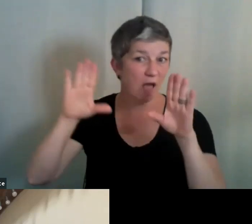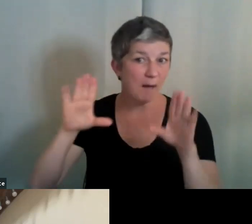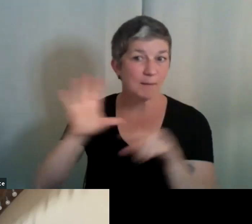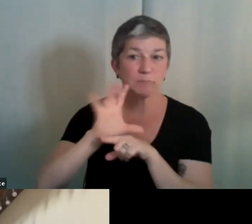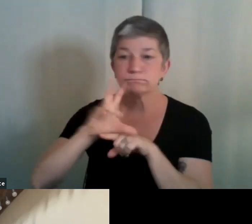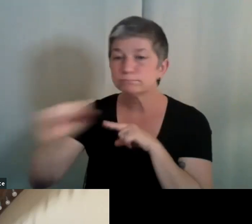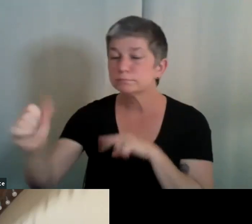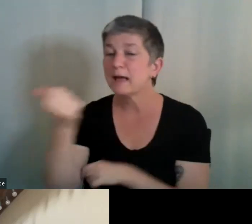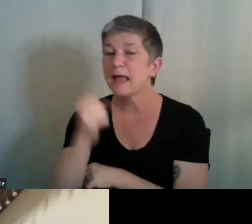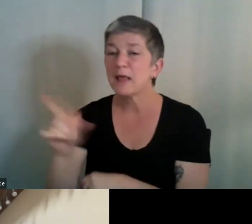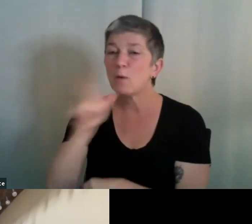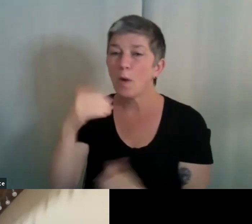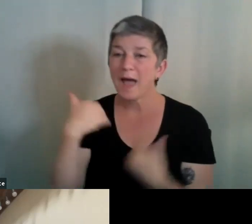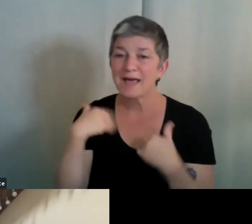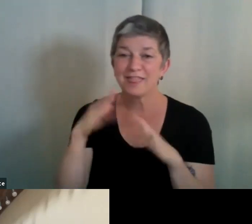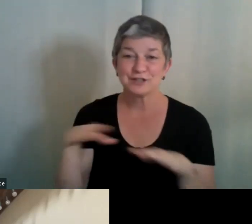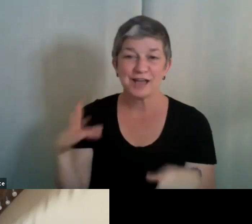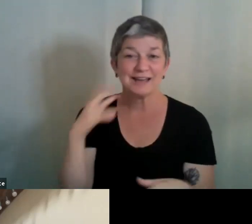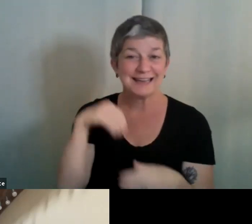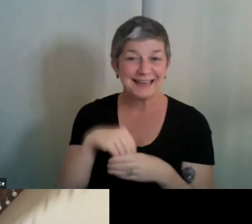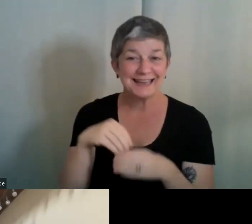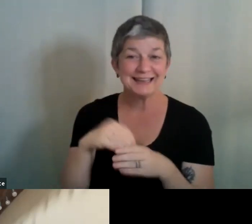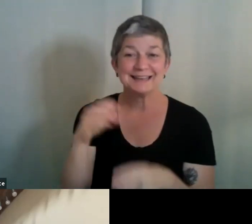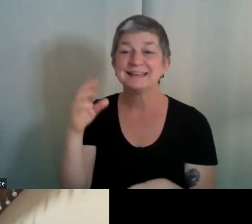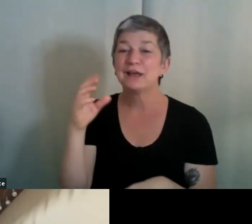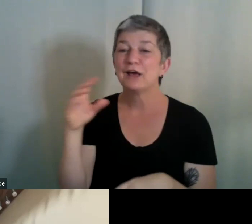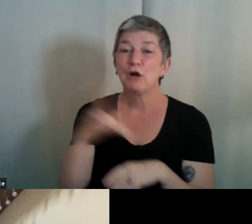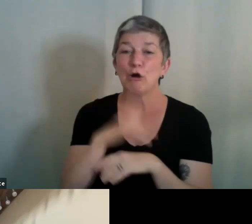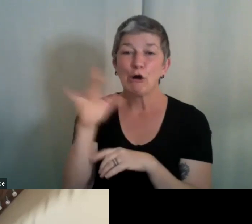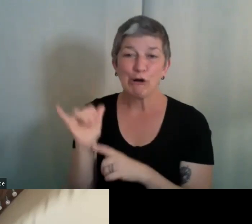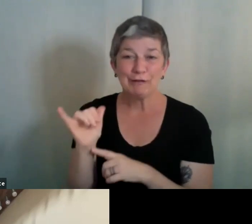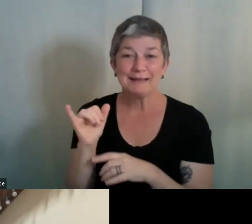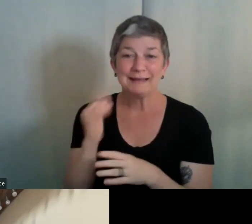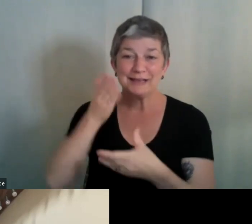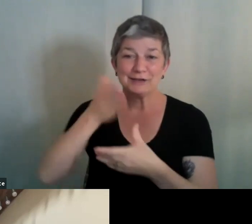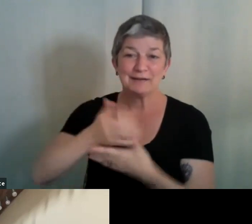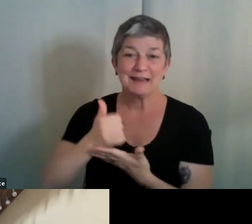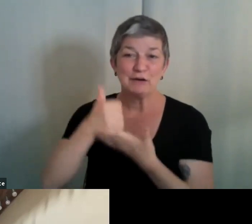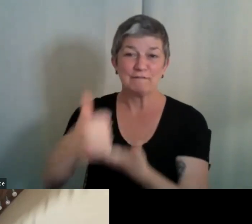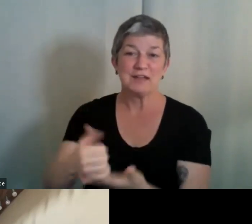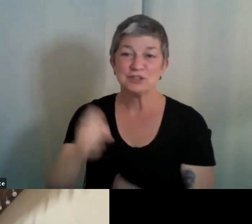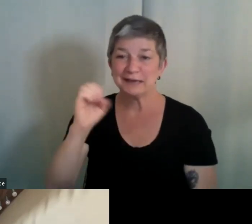anyone that has their child in Ei should be getting every